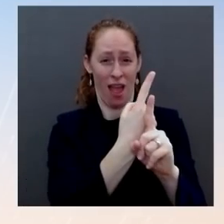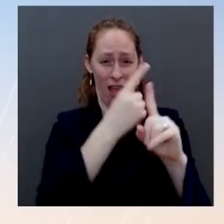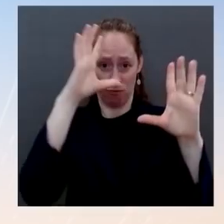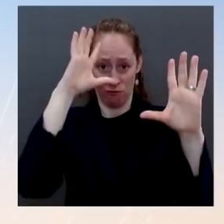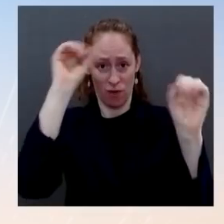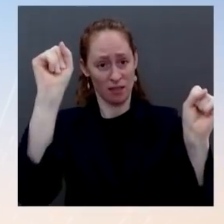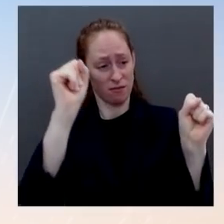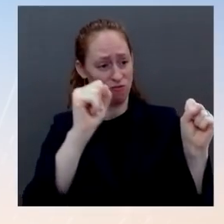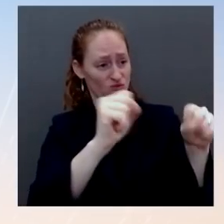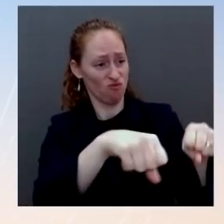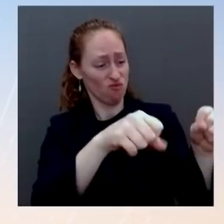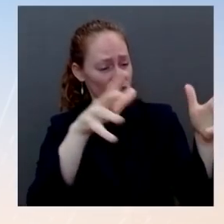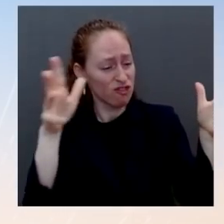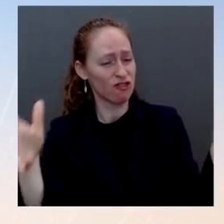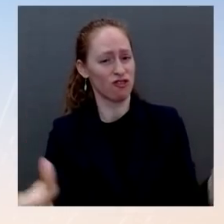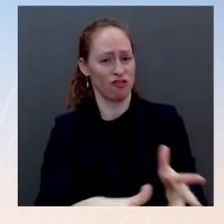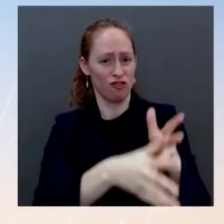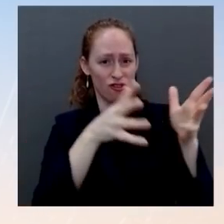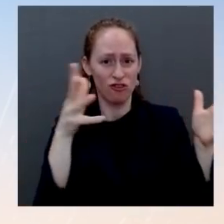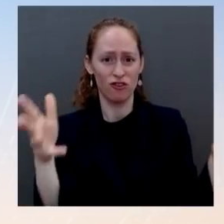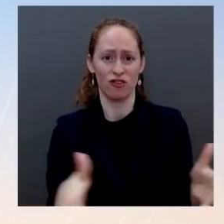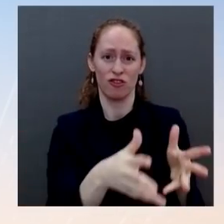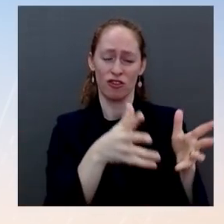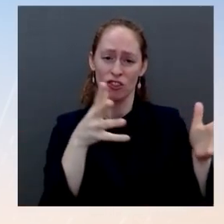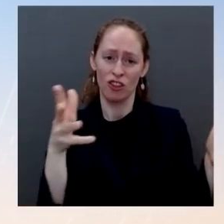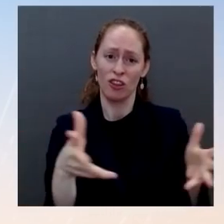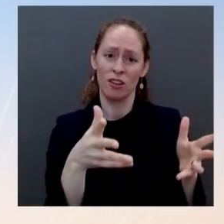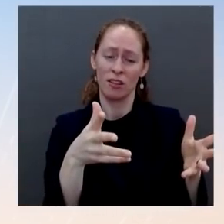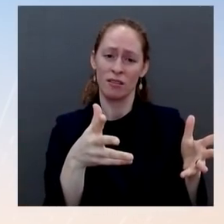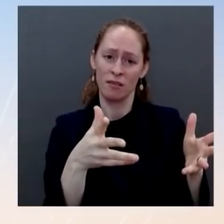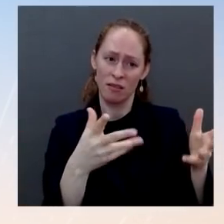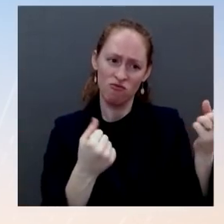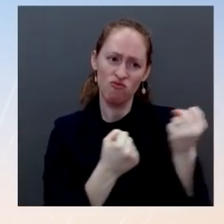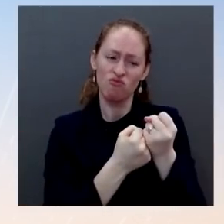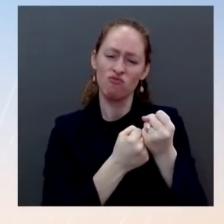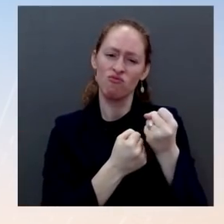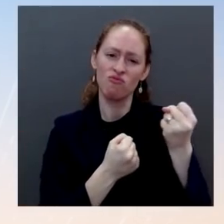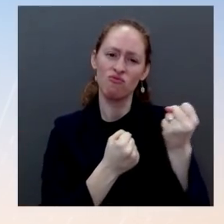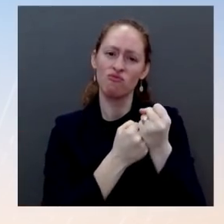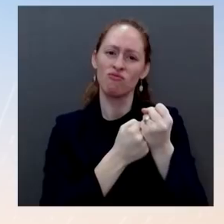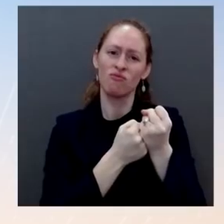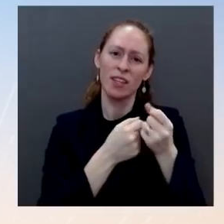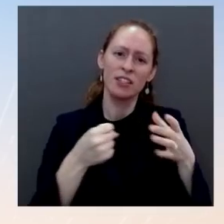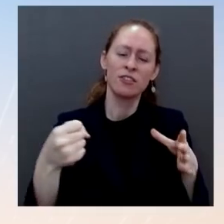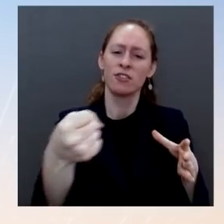I think everybody knew who he was referring to. But as the President said today, this day and the work